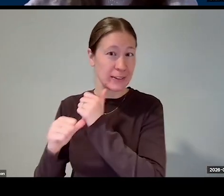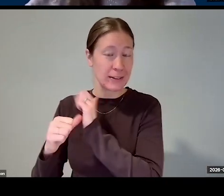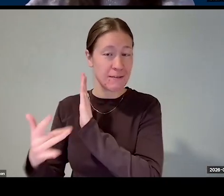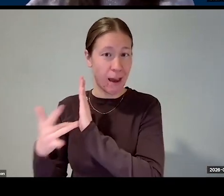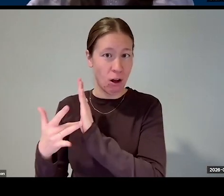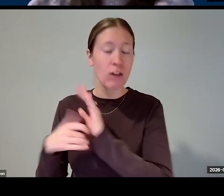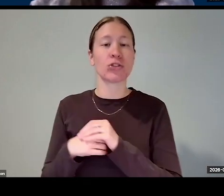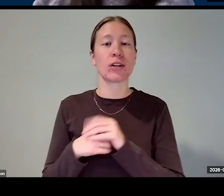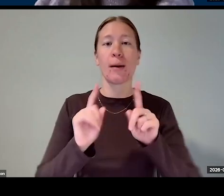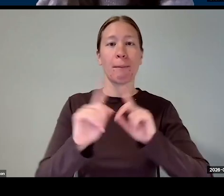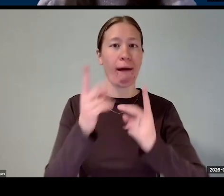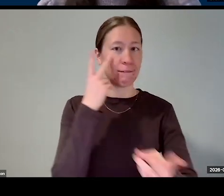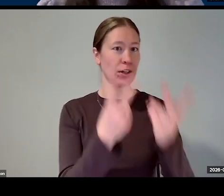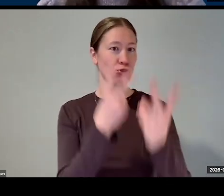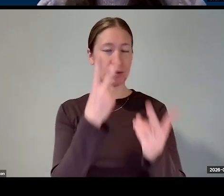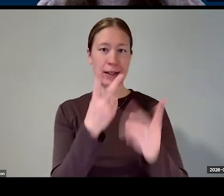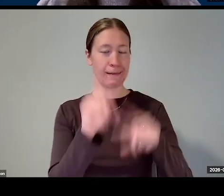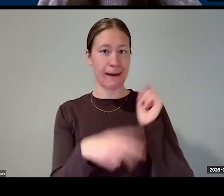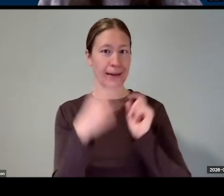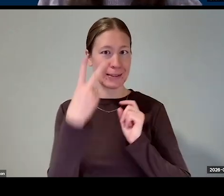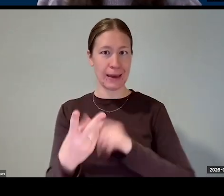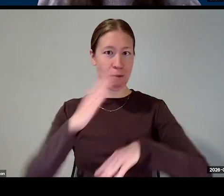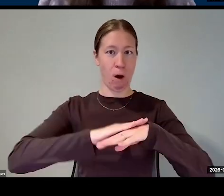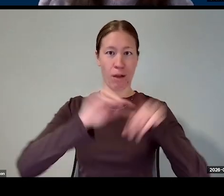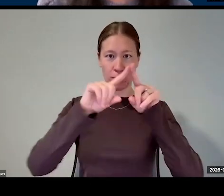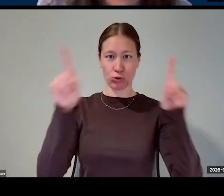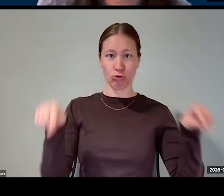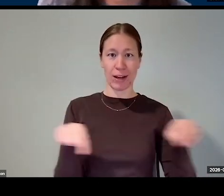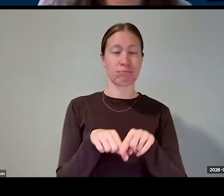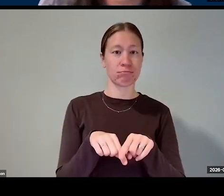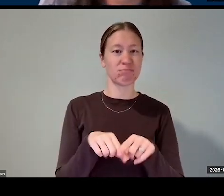but it's not visually displaying on your screen. So that's like a couple ways